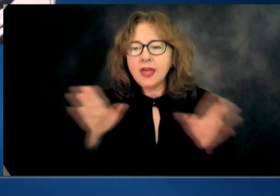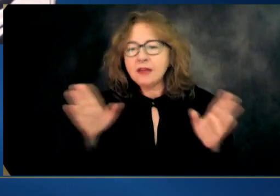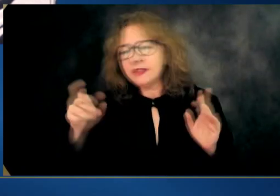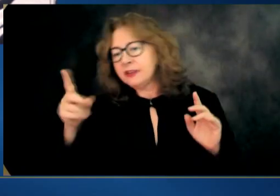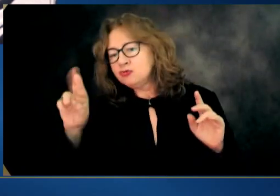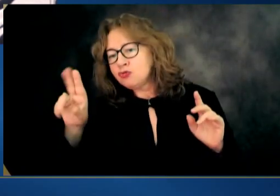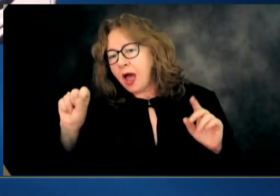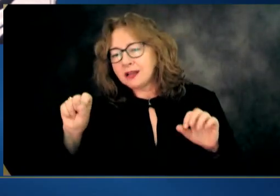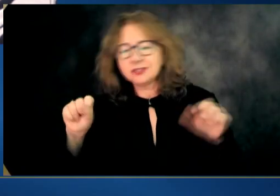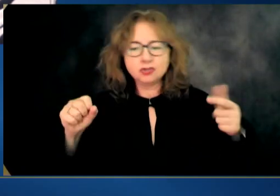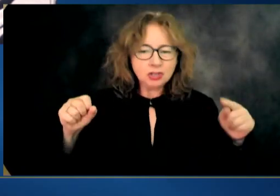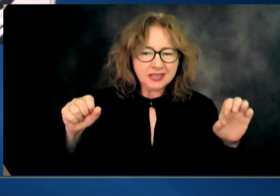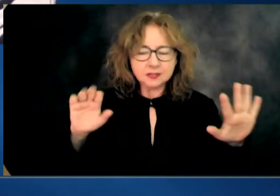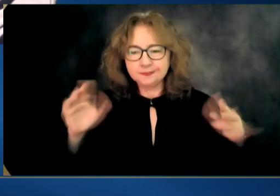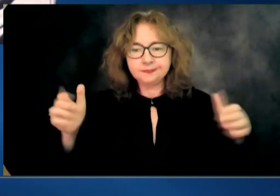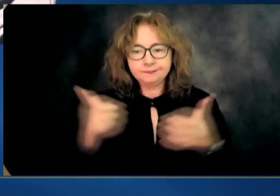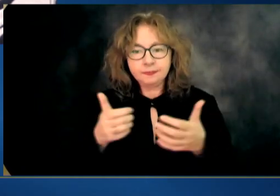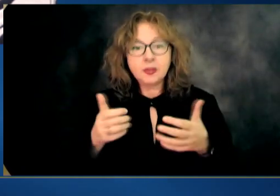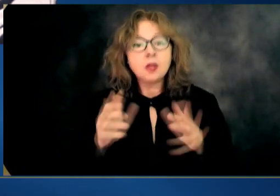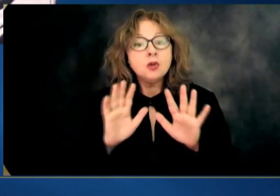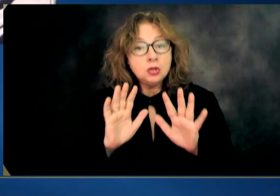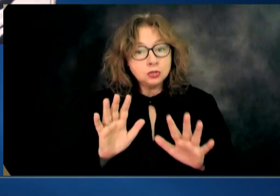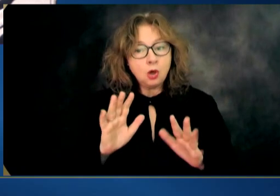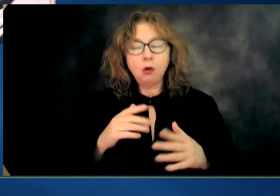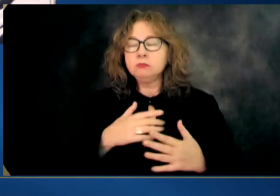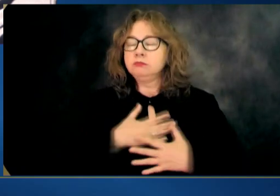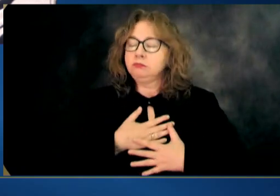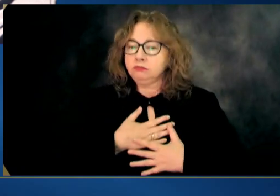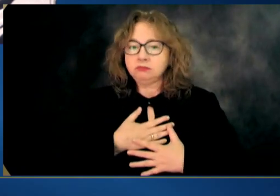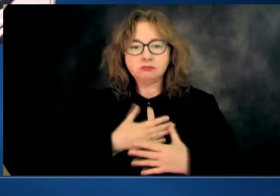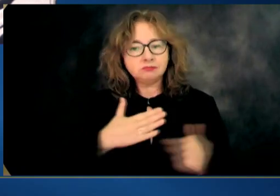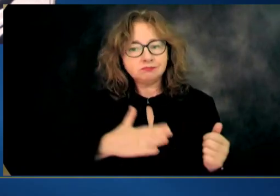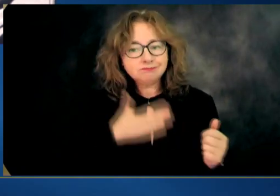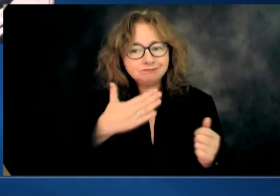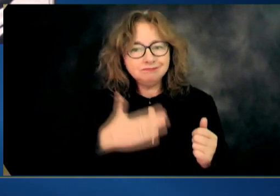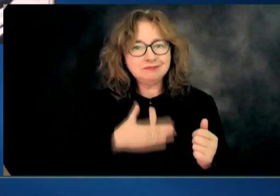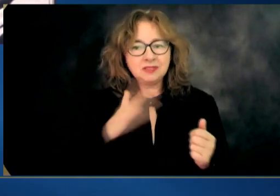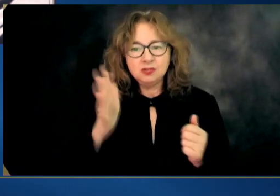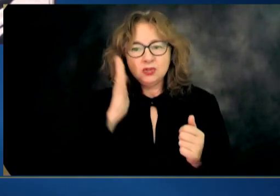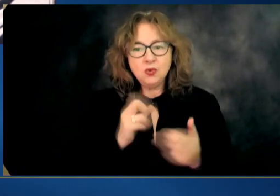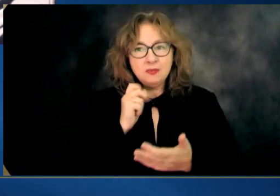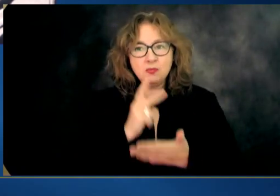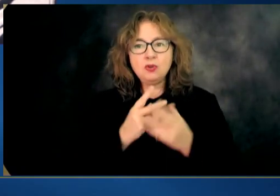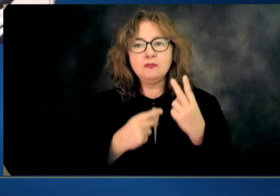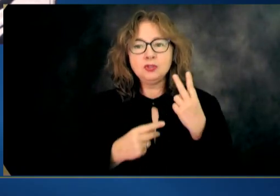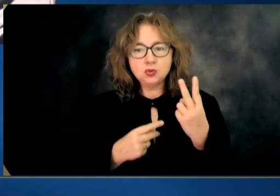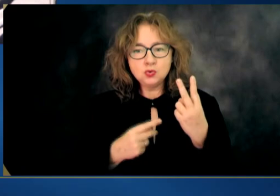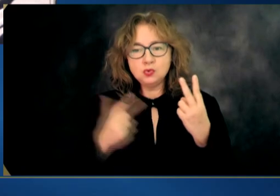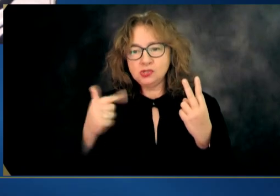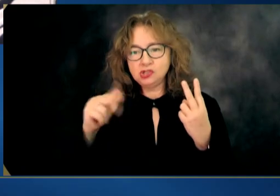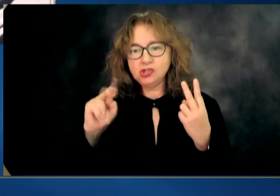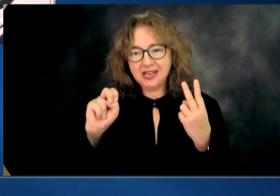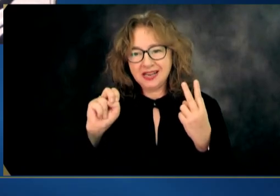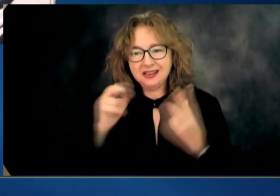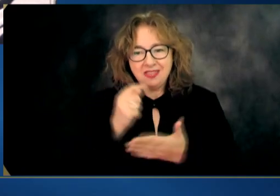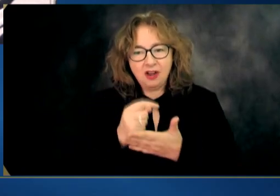it was really my pleasure to have approved two gene therapies for sickle cell disease. I mean,